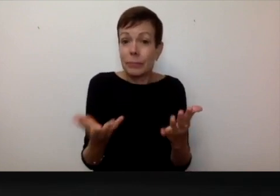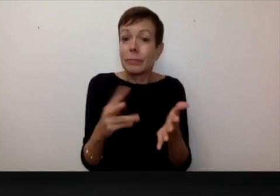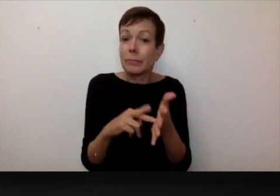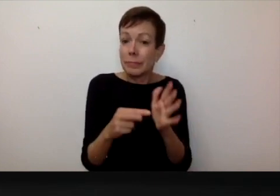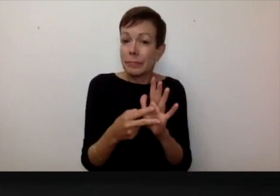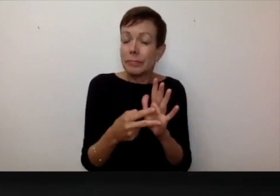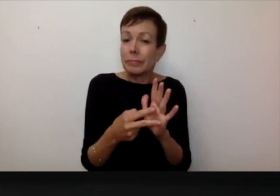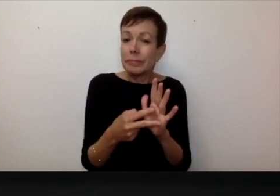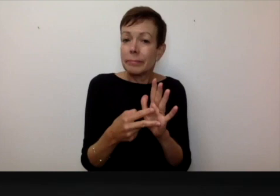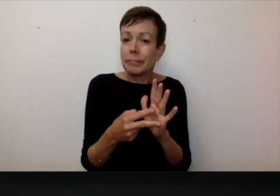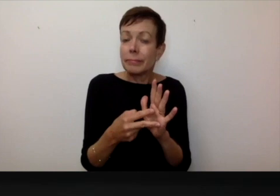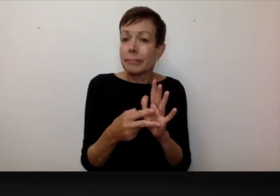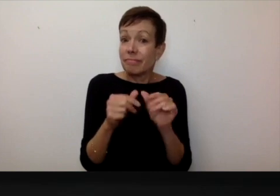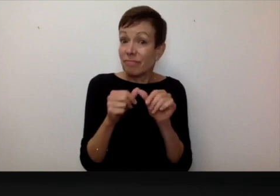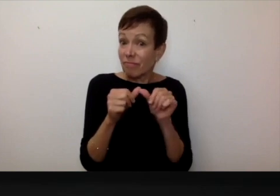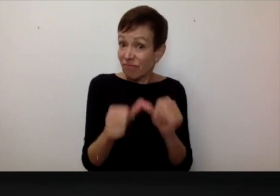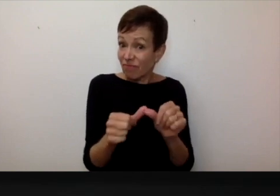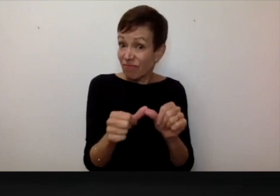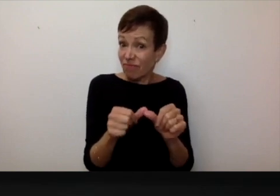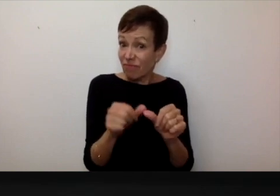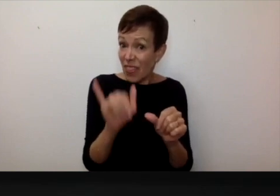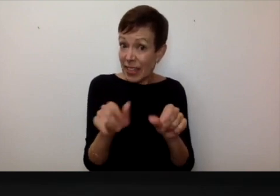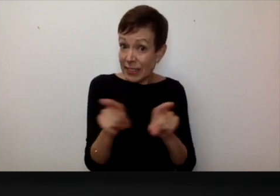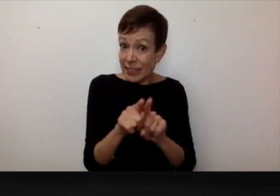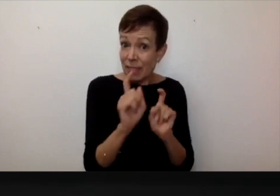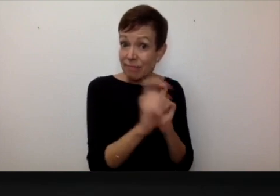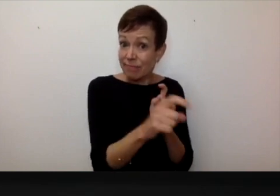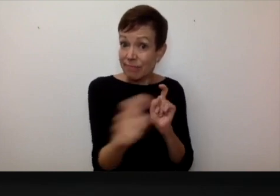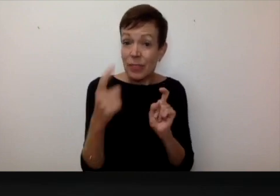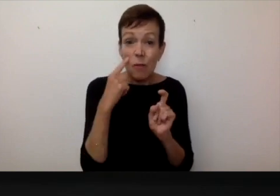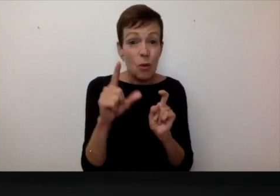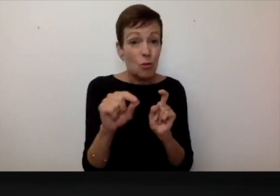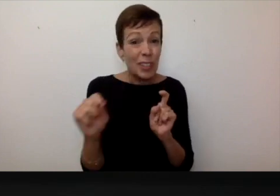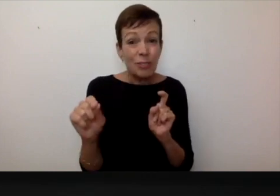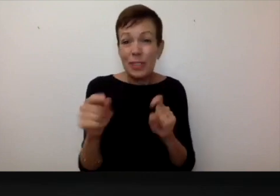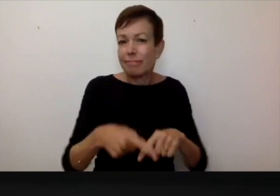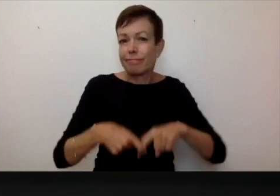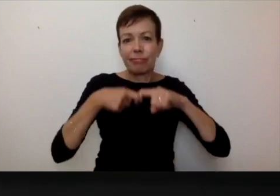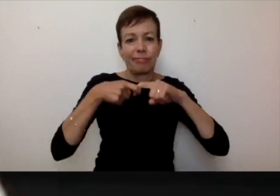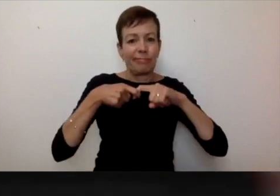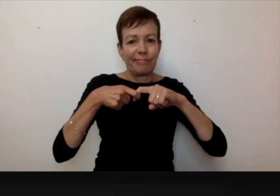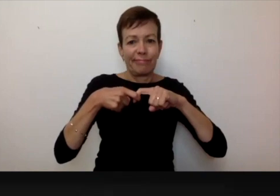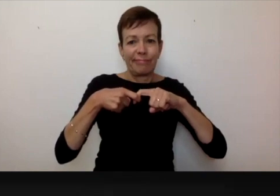was halted for a couple of reasons one is if you look at our report you'll see that in the individual